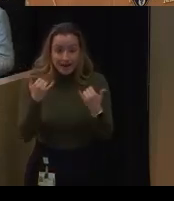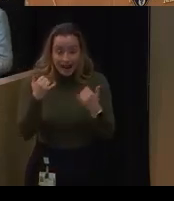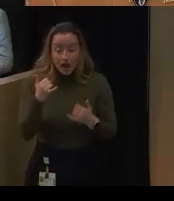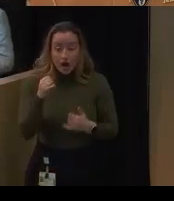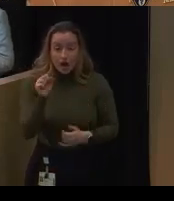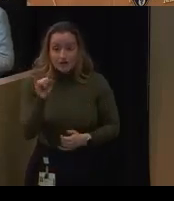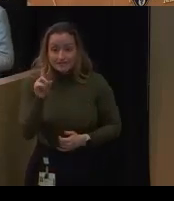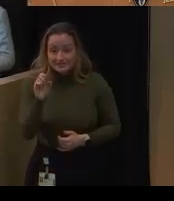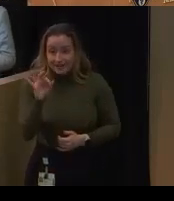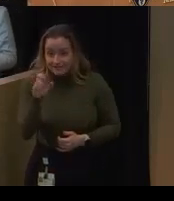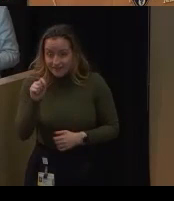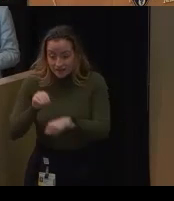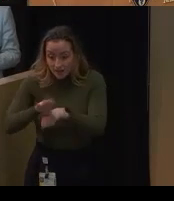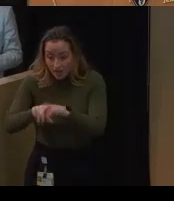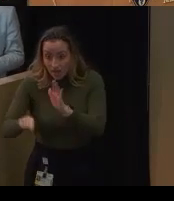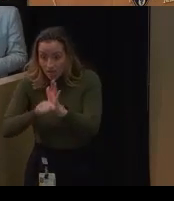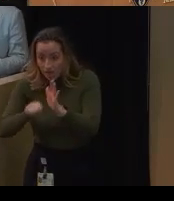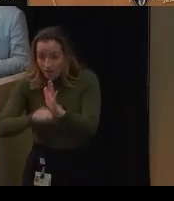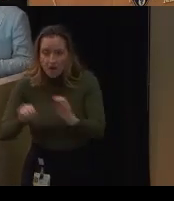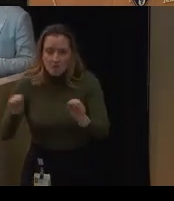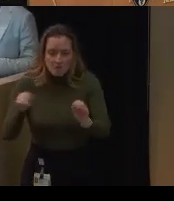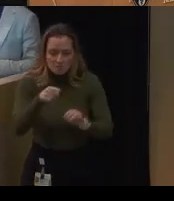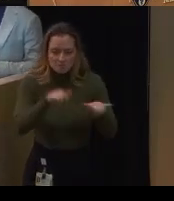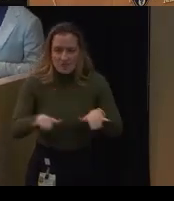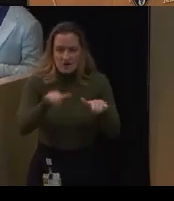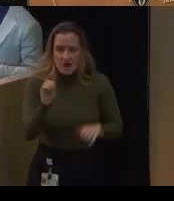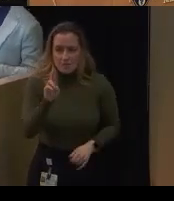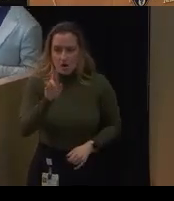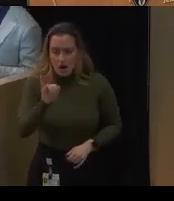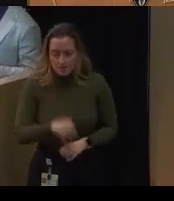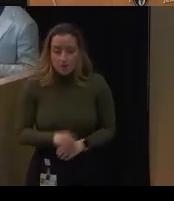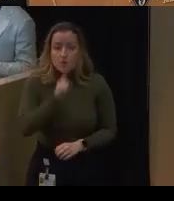side effects that are associated with just kind of standard MRI so real-time fmri was first developed